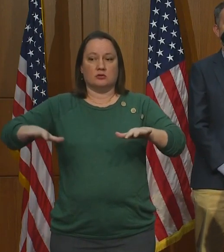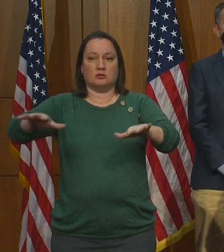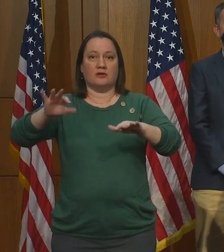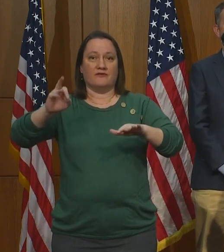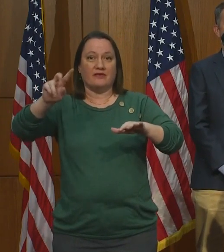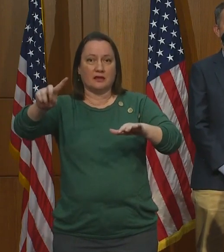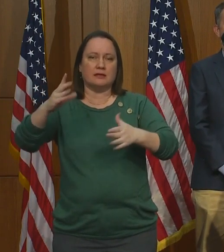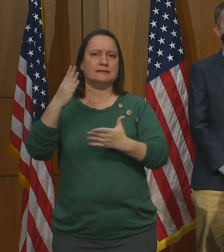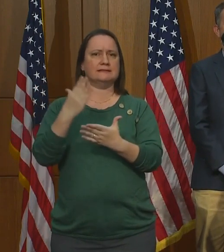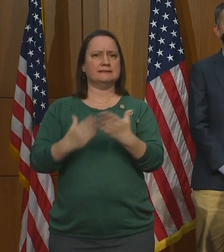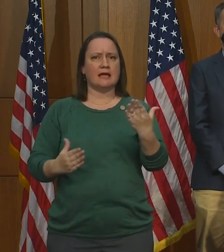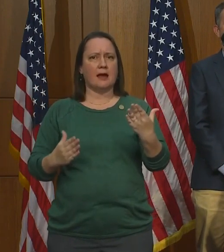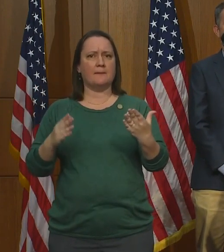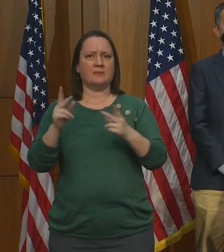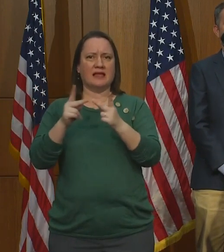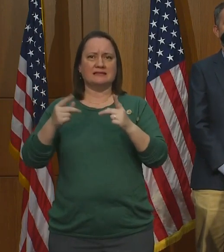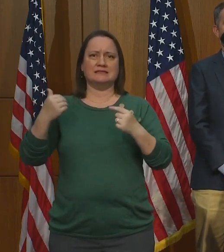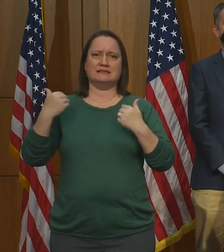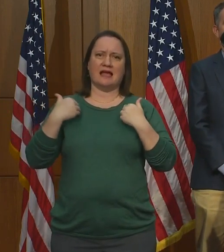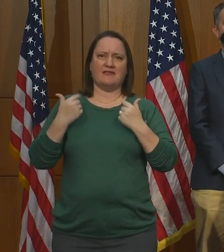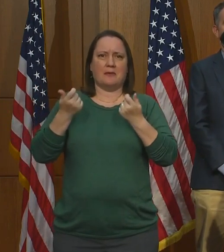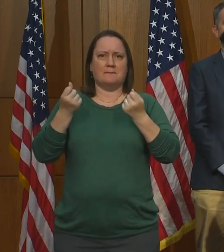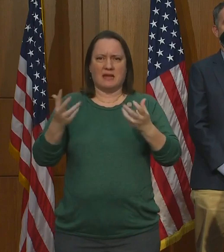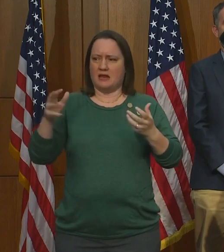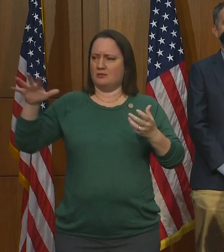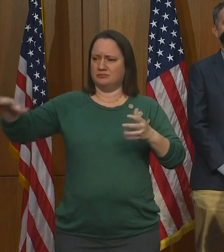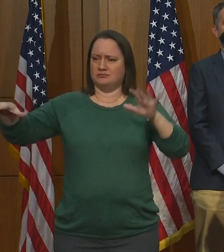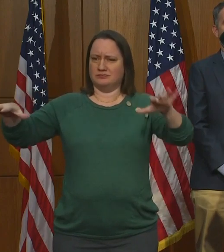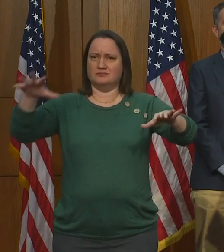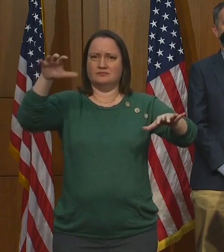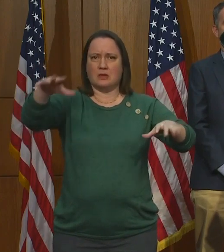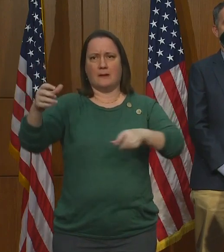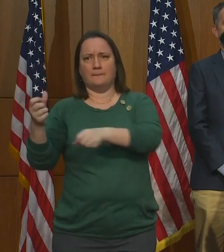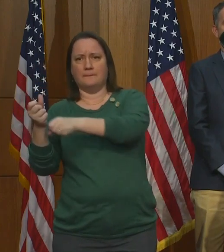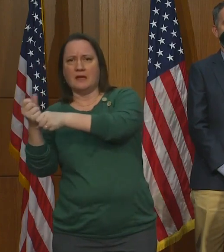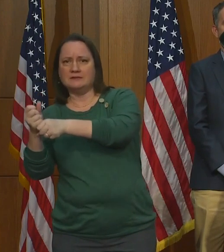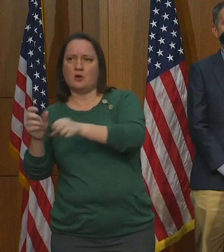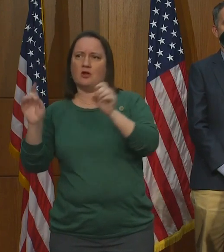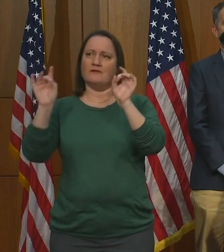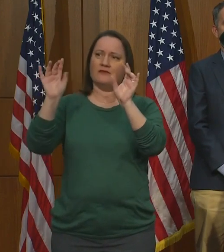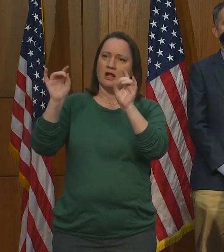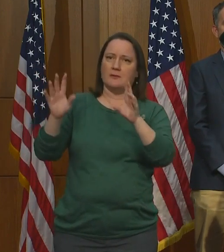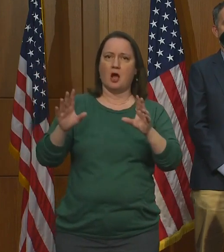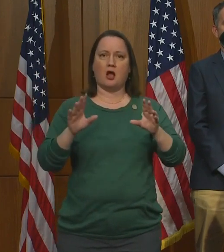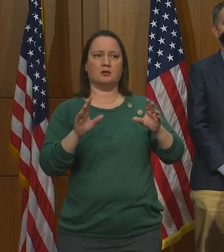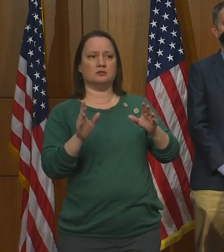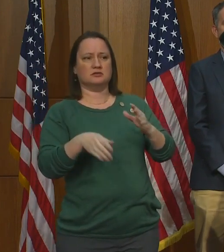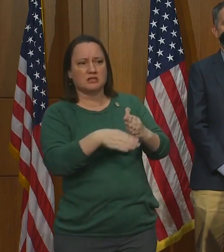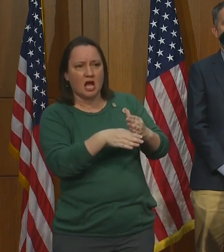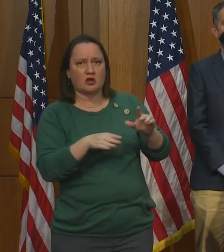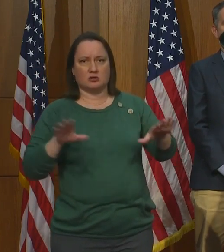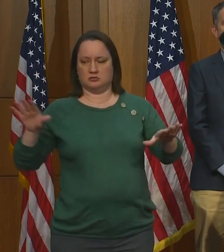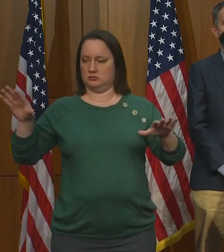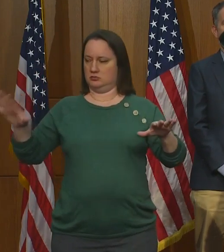THAT'S PERFIL SO SOME OF OUR SPORTS COMPLEXES THAT ARE. LARGE AND HAVE A BASEBALL